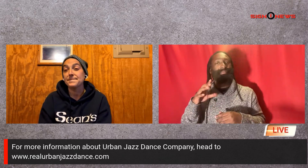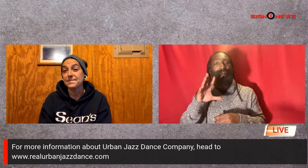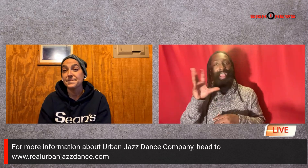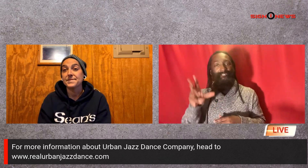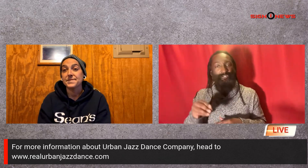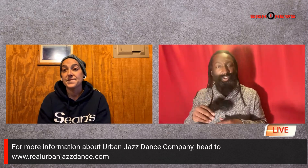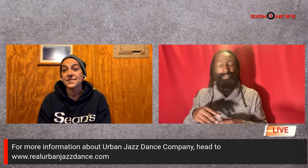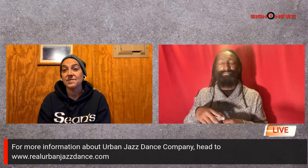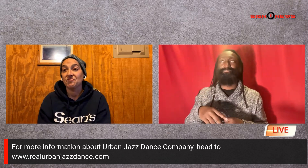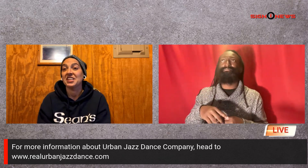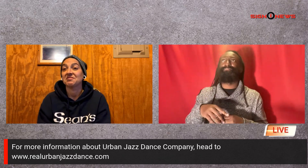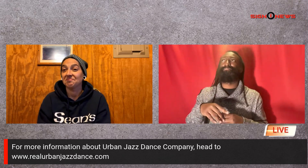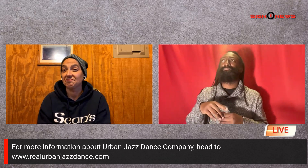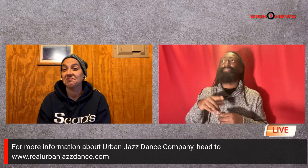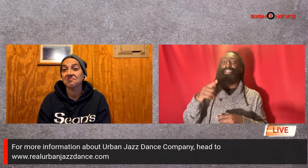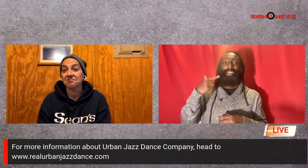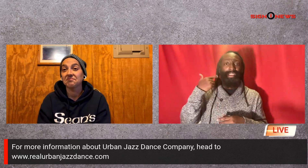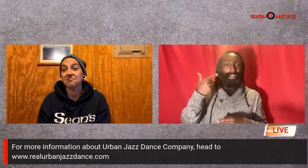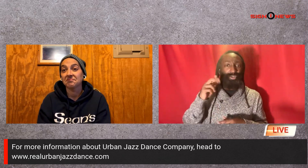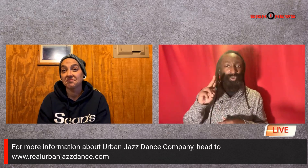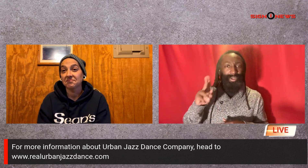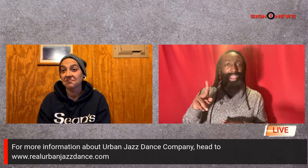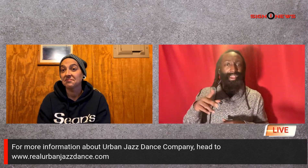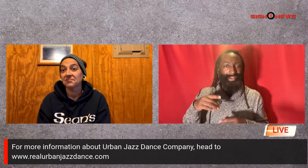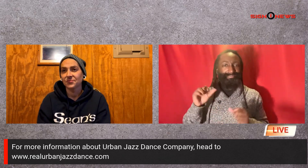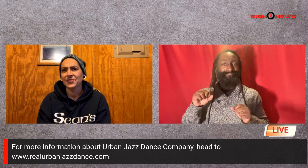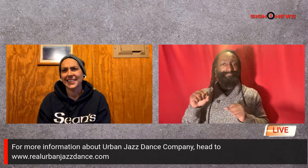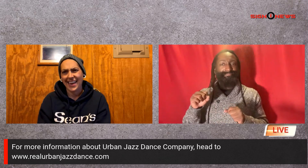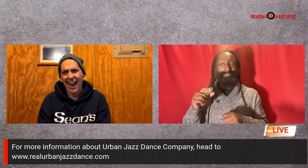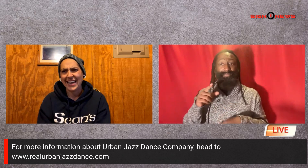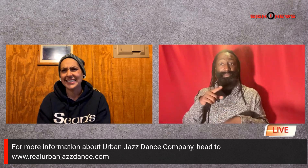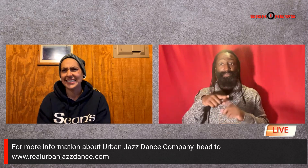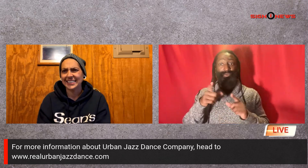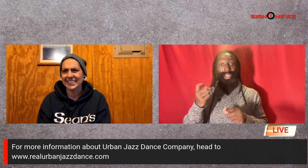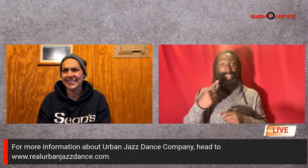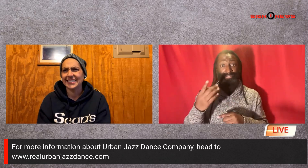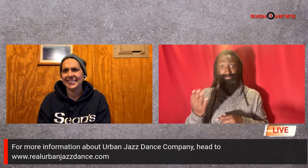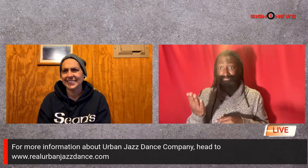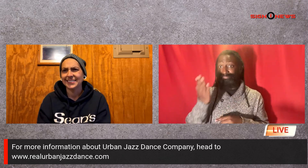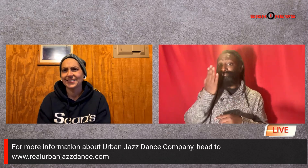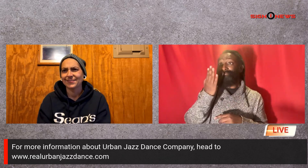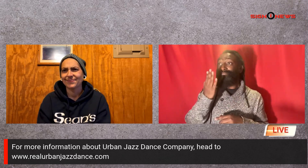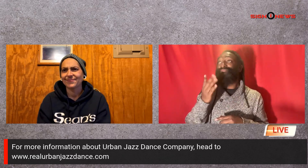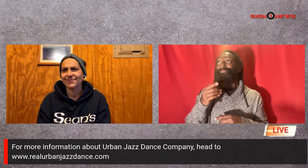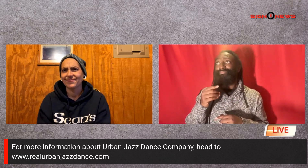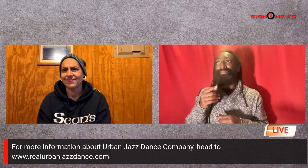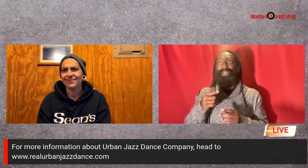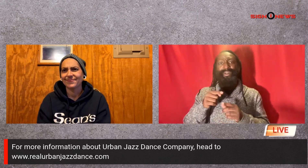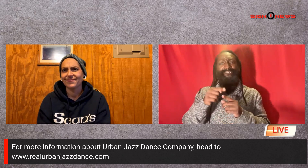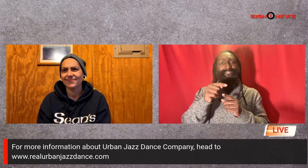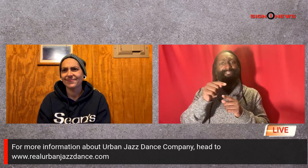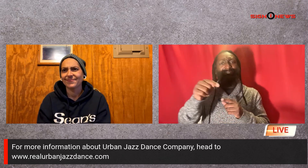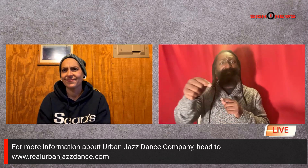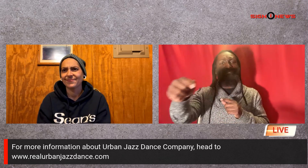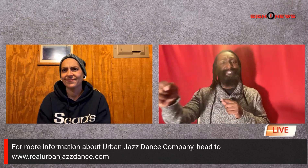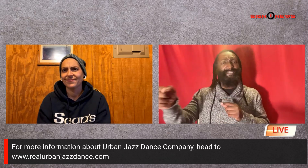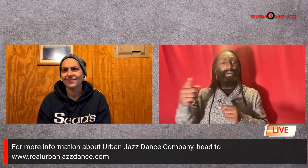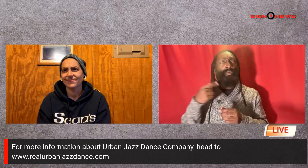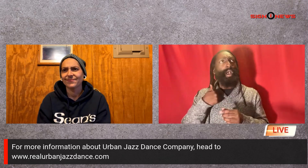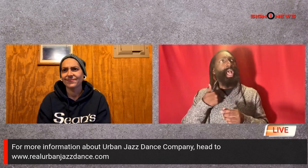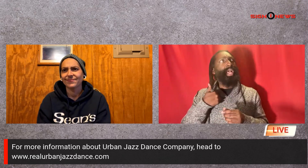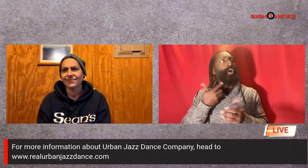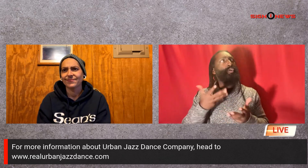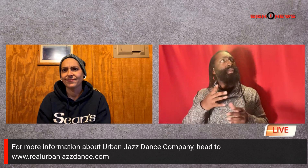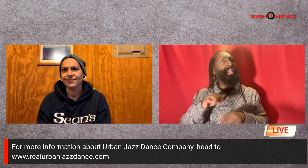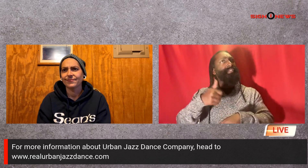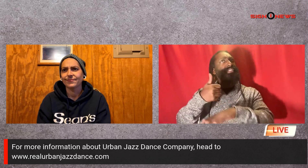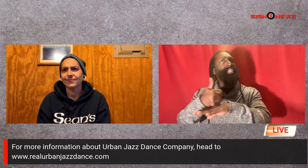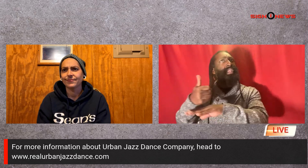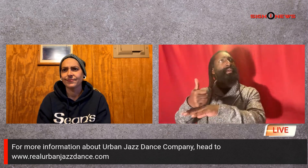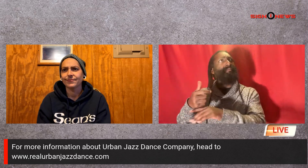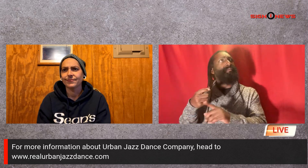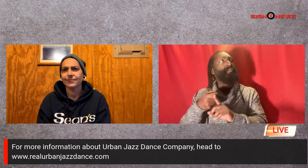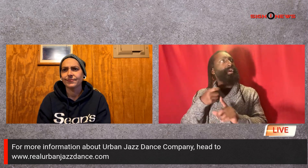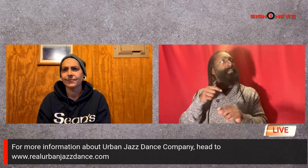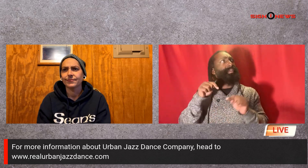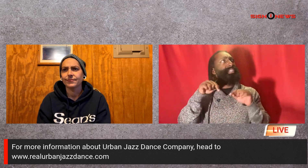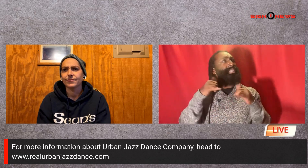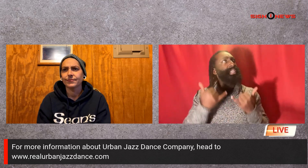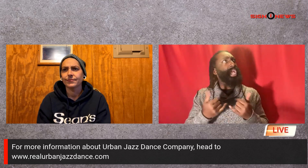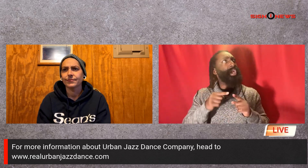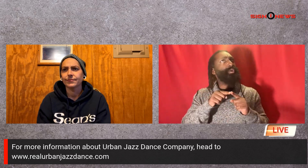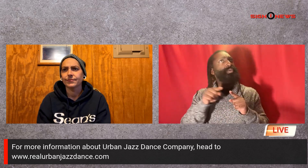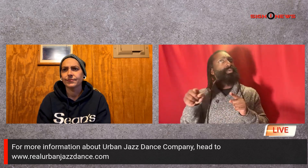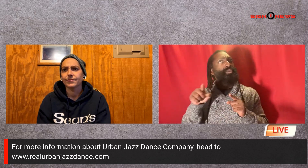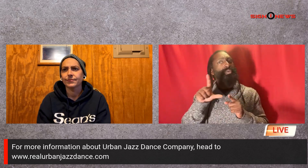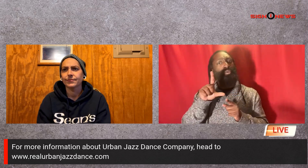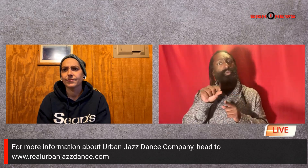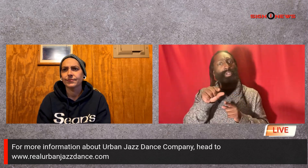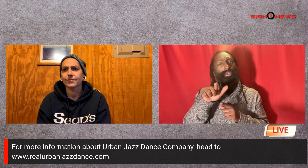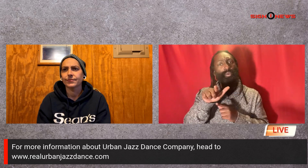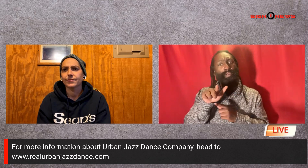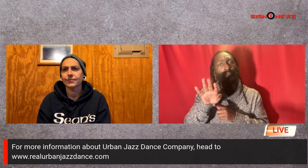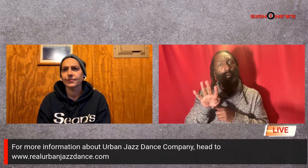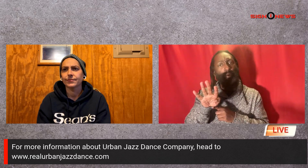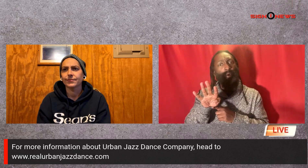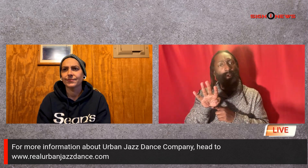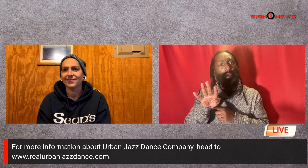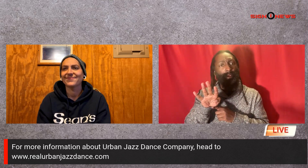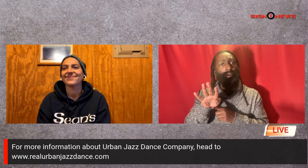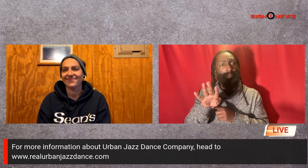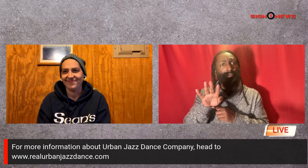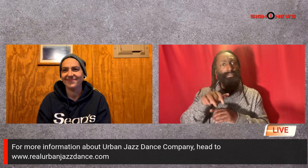Africa and the UK and you asked me about performances coming up from today to the 24th we're setting